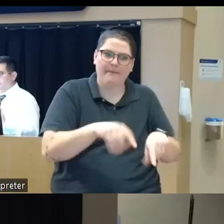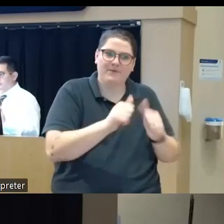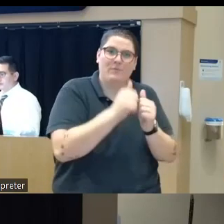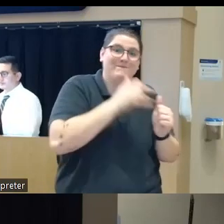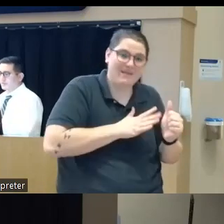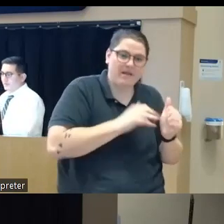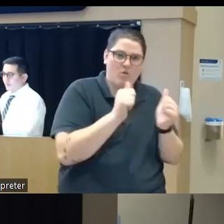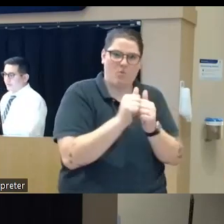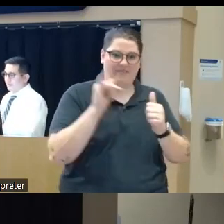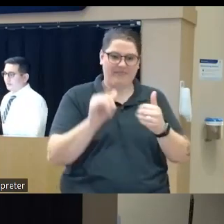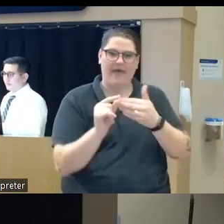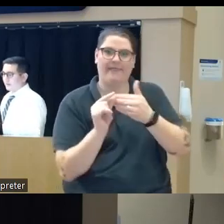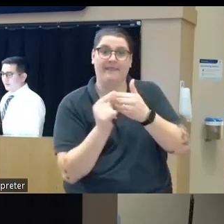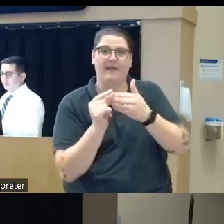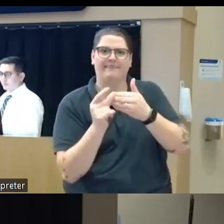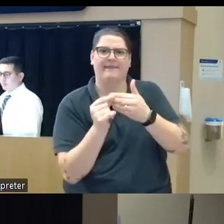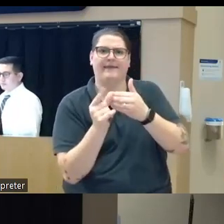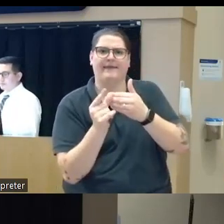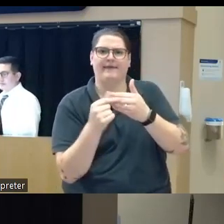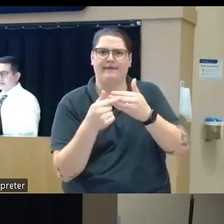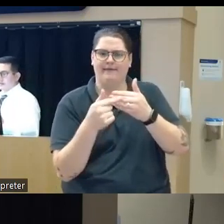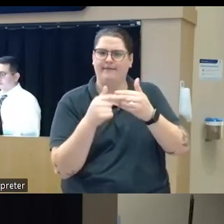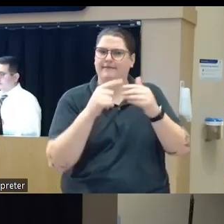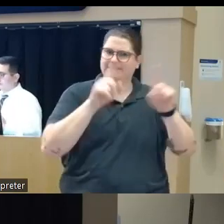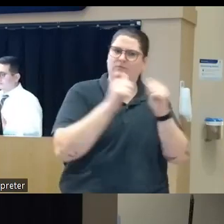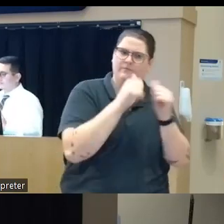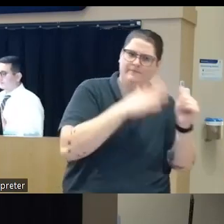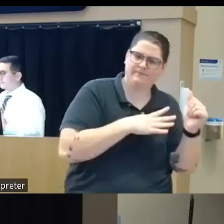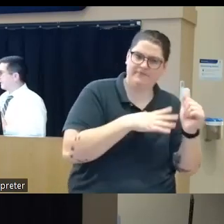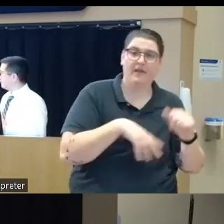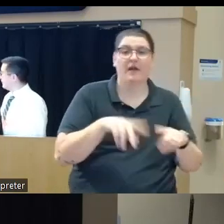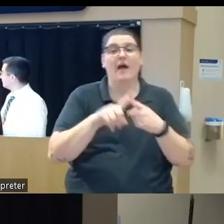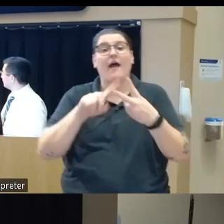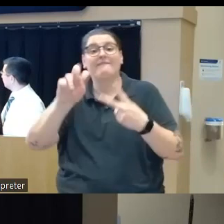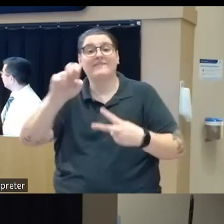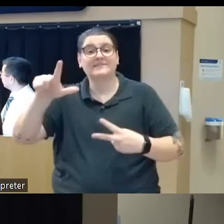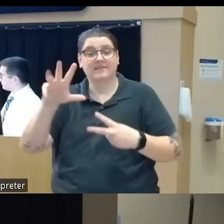coronal thickness and then uh when you are also looking at vessel density and Vascular volume